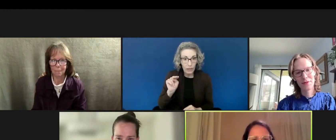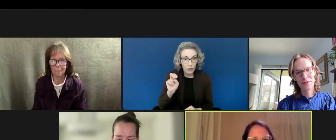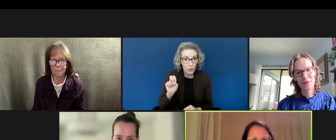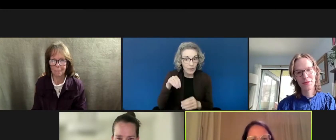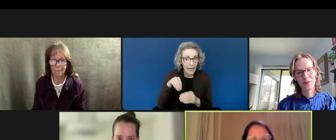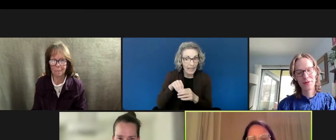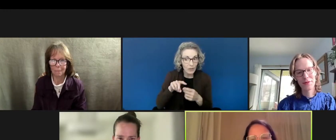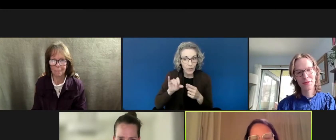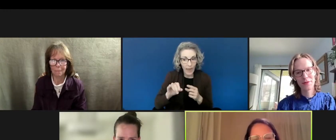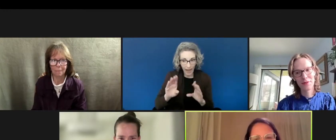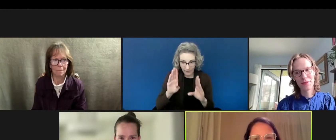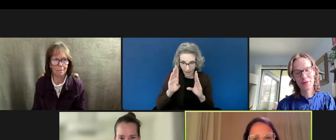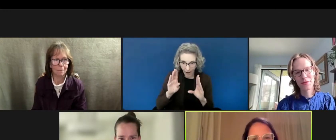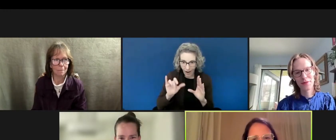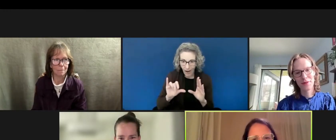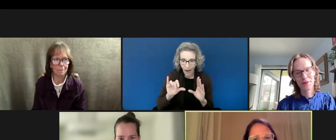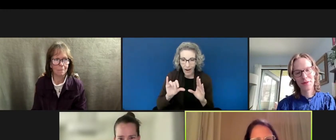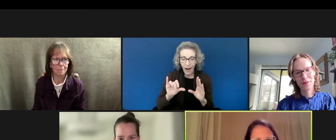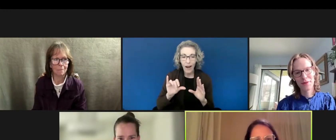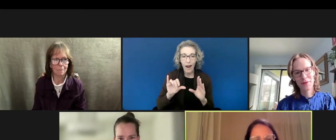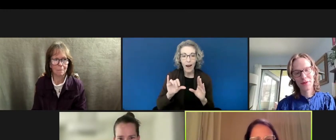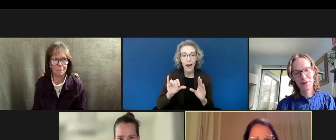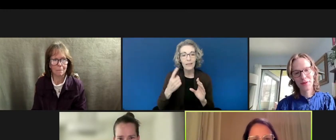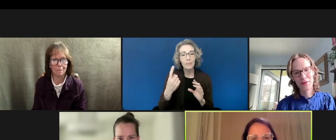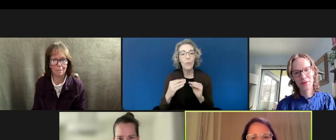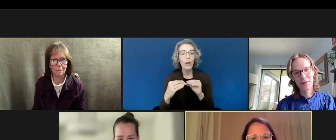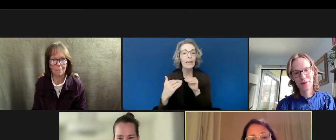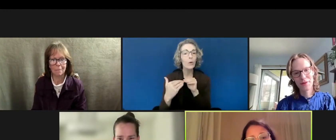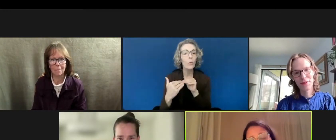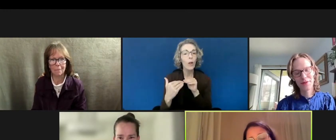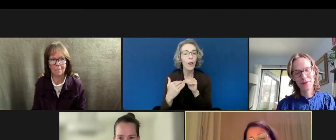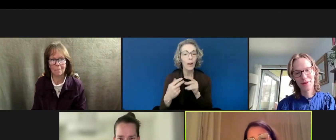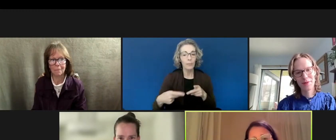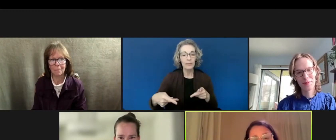equal in our positions, and also trusting her.